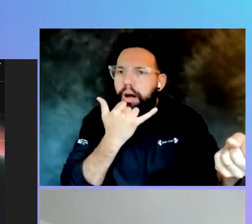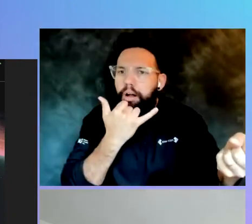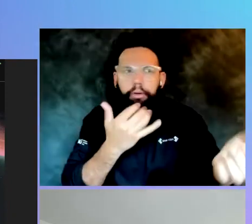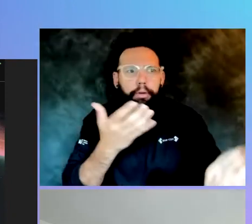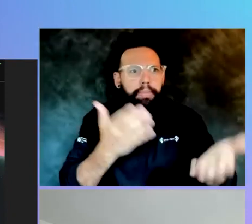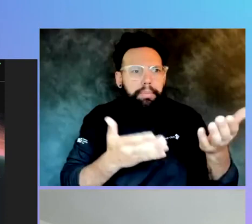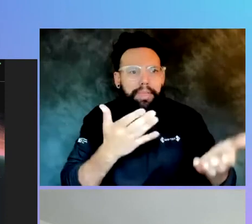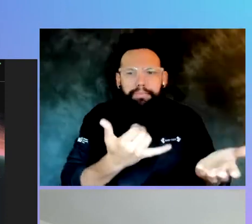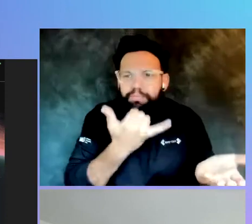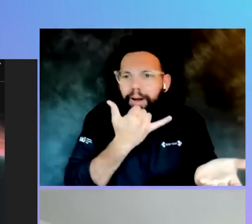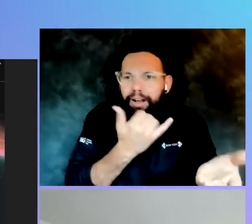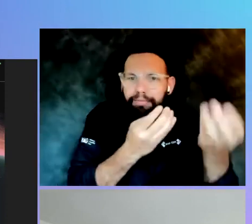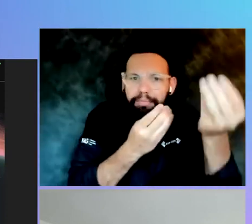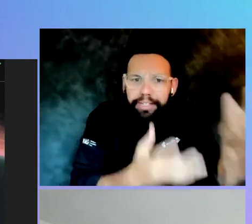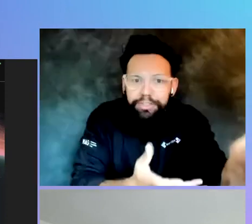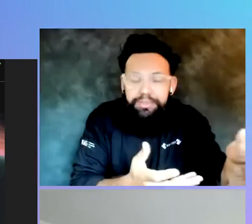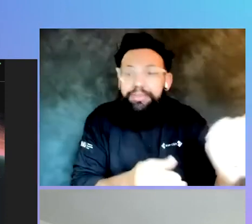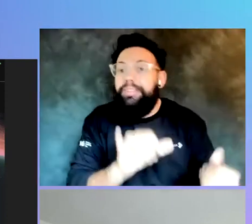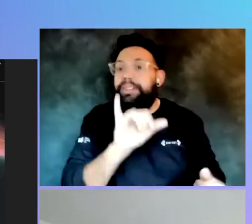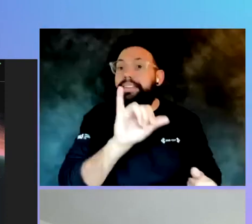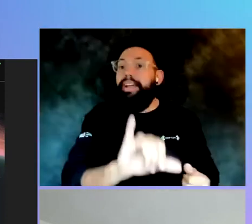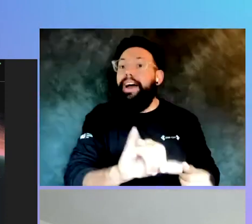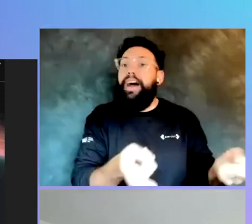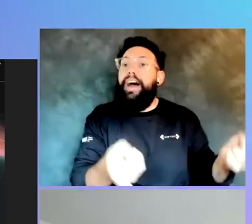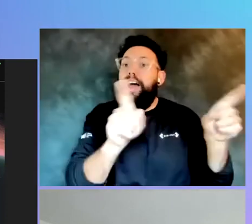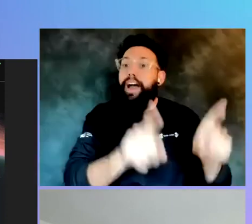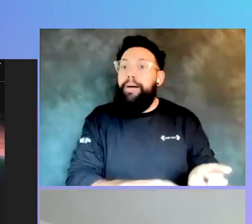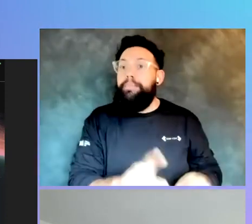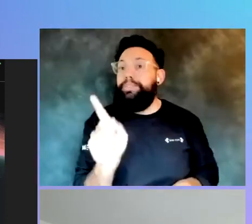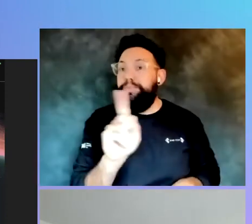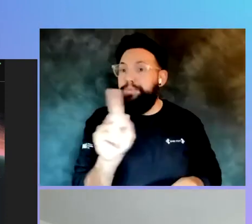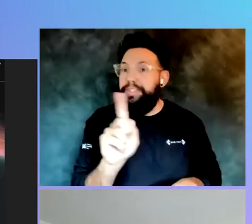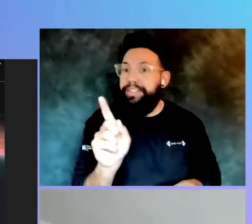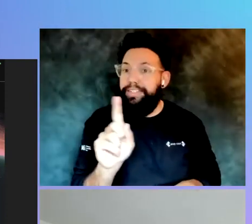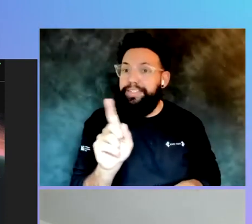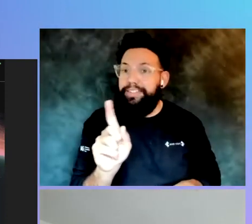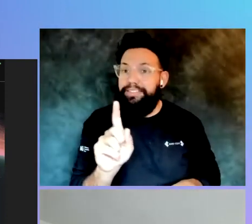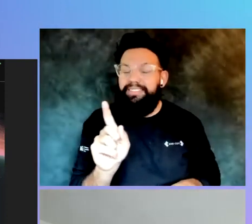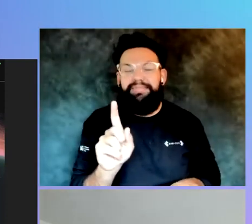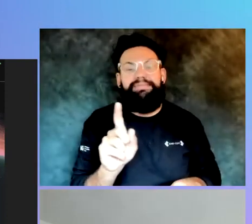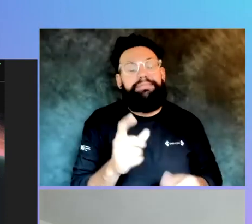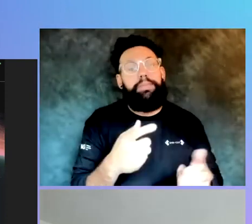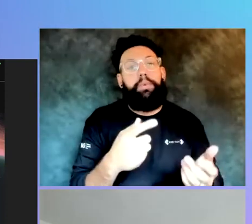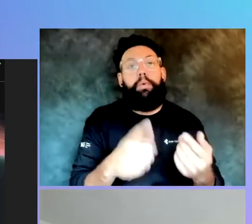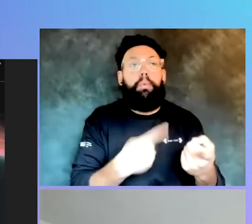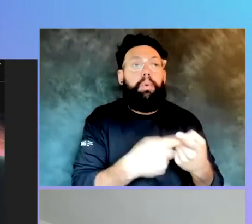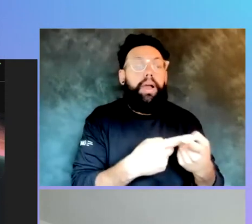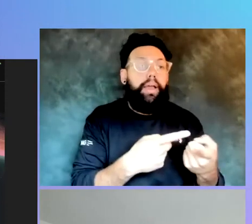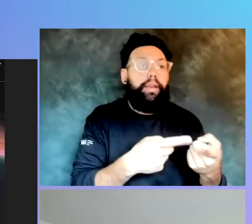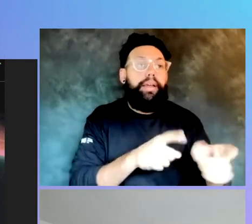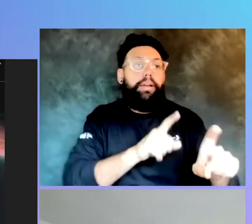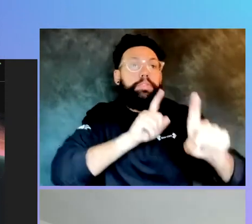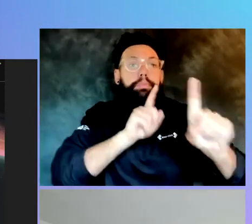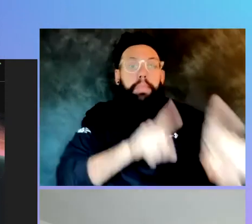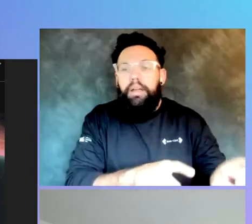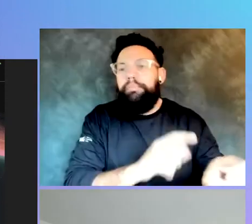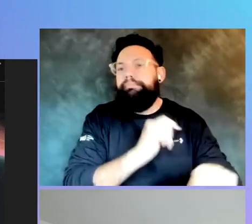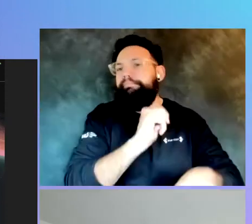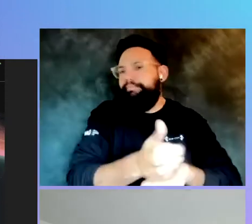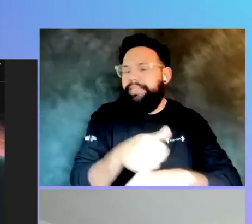area where this tends to occur more frequently is in accessibility related topics.